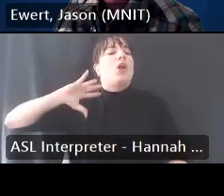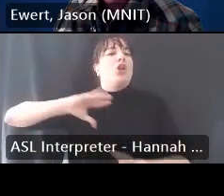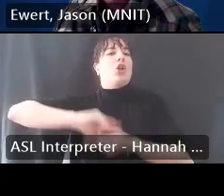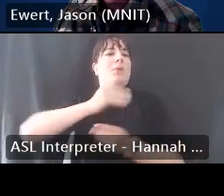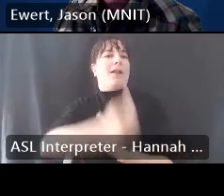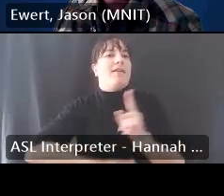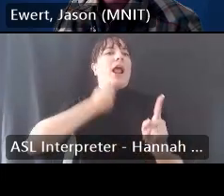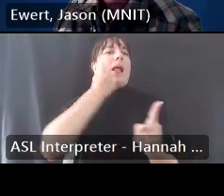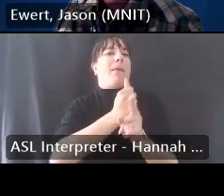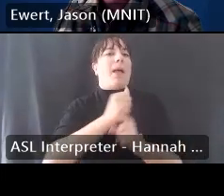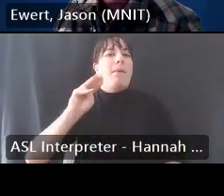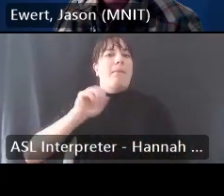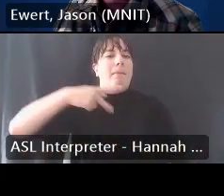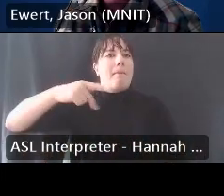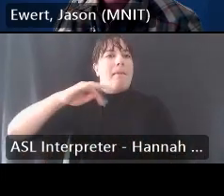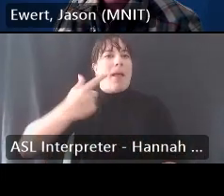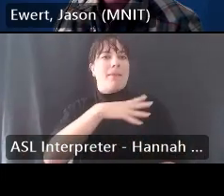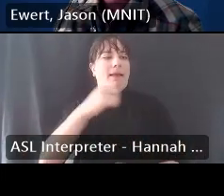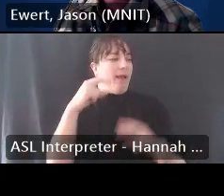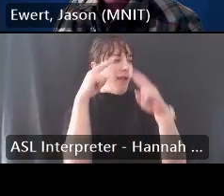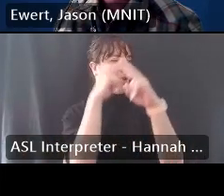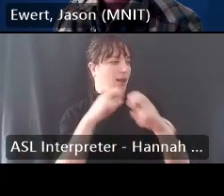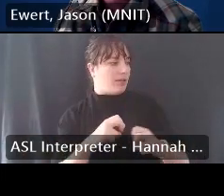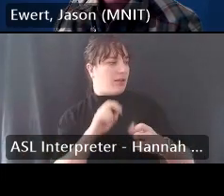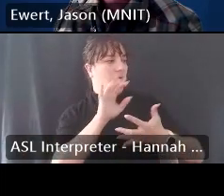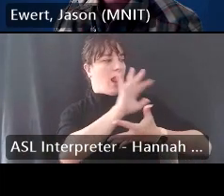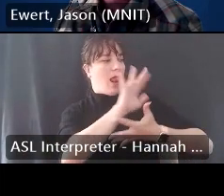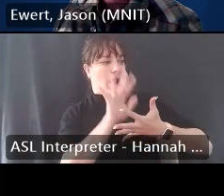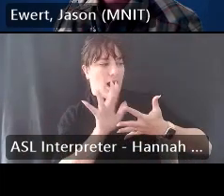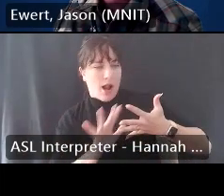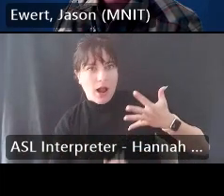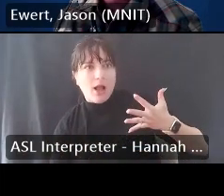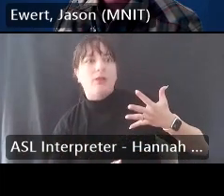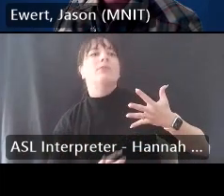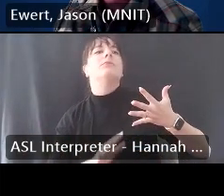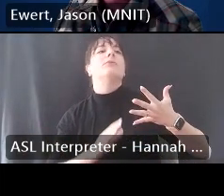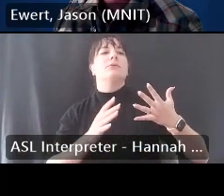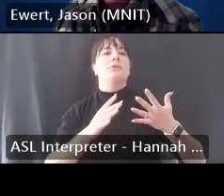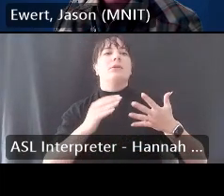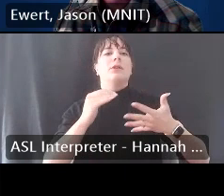left paren, draft-- Scroll down-- down arrow. [NON-ENGLISH SPEECH]